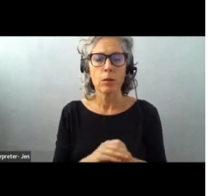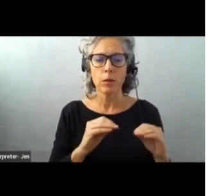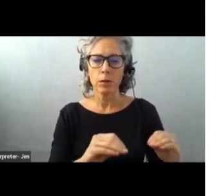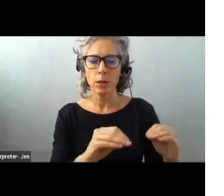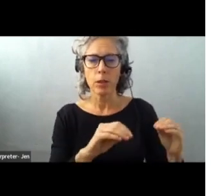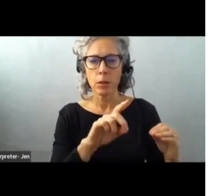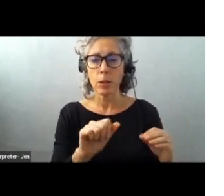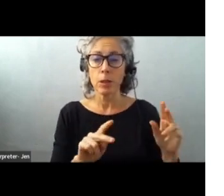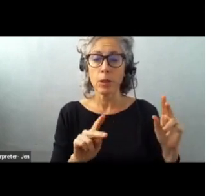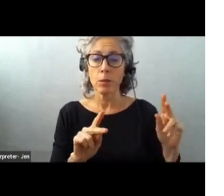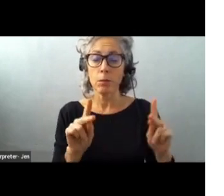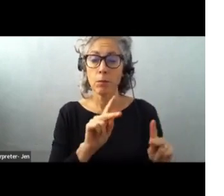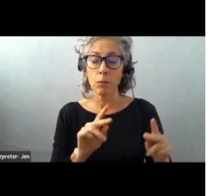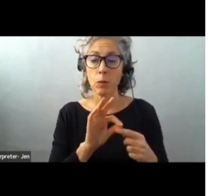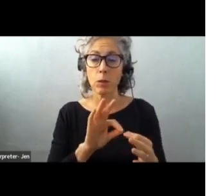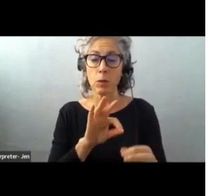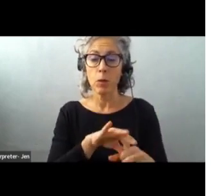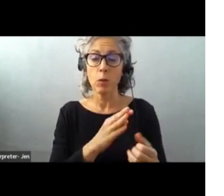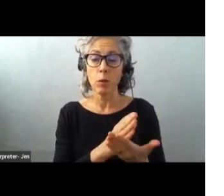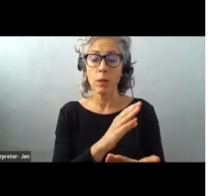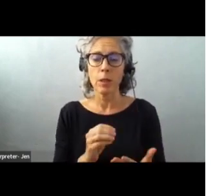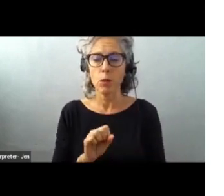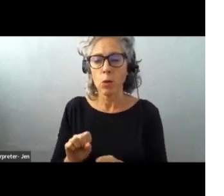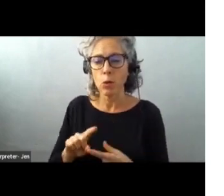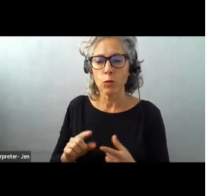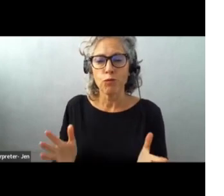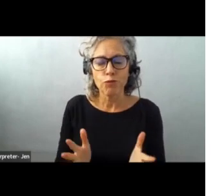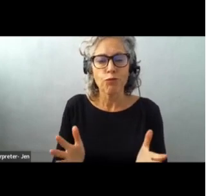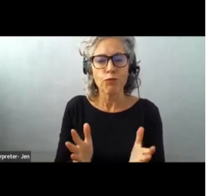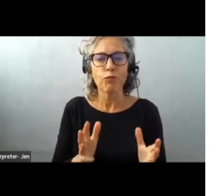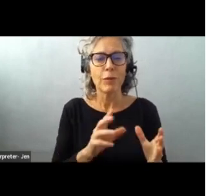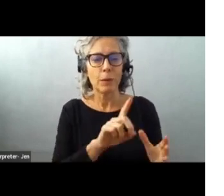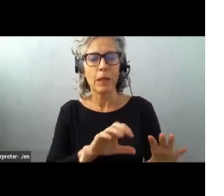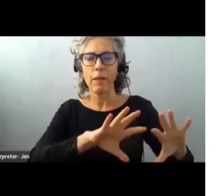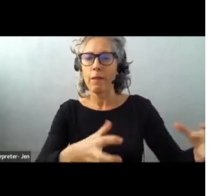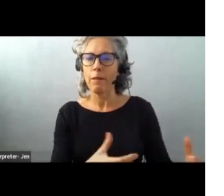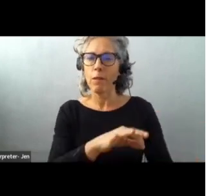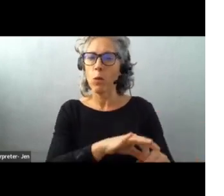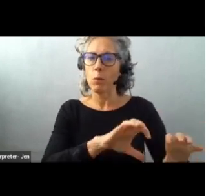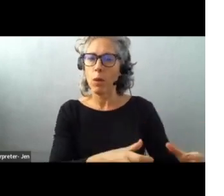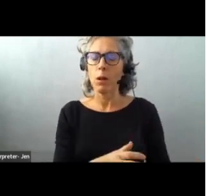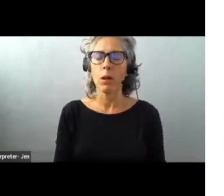community on voting rights and works to energize a disability voting bloc, and addresses barriers to running for office